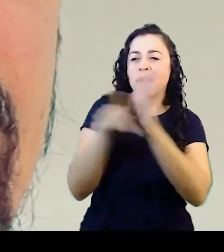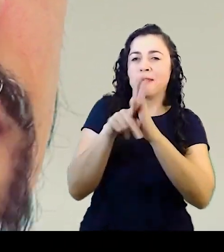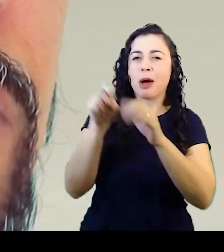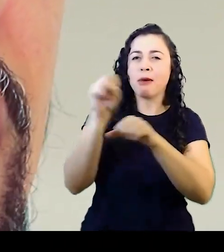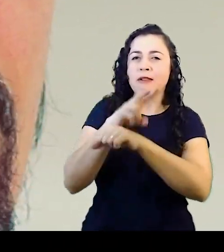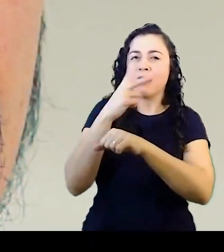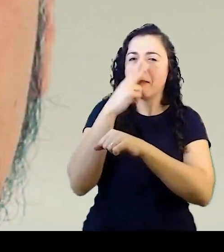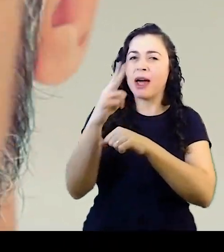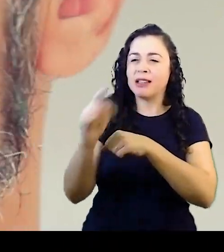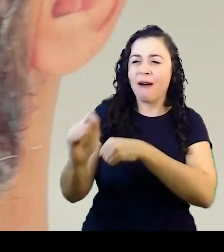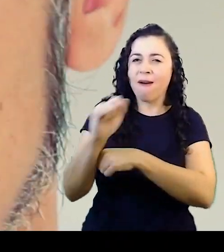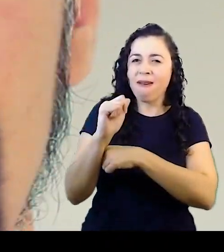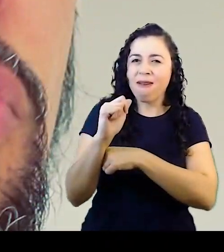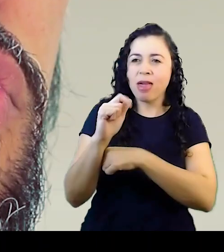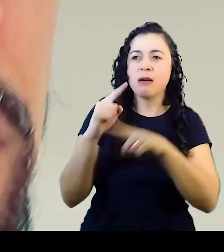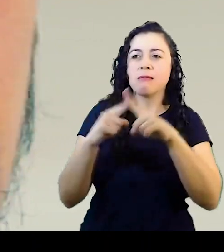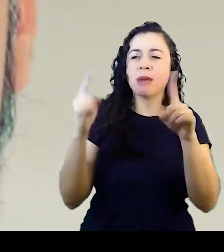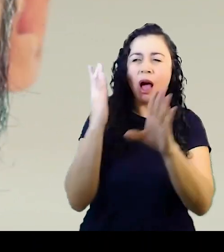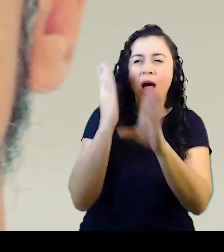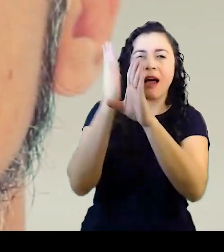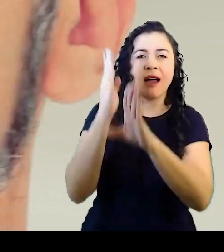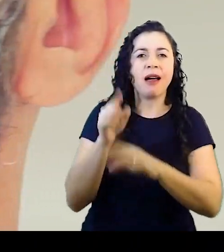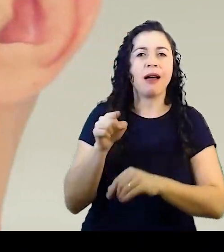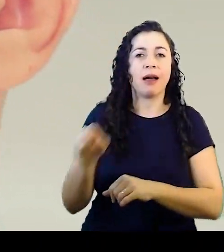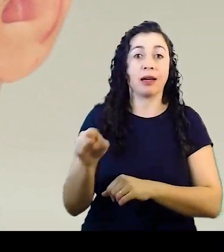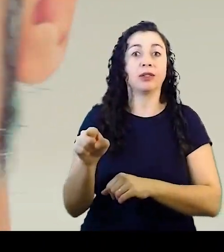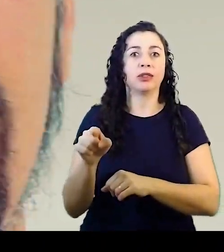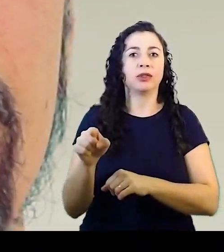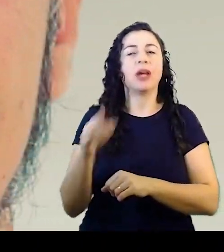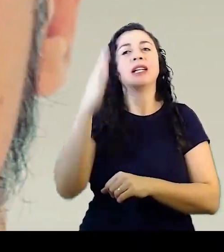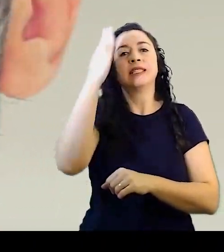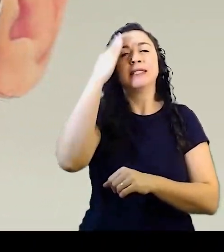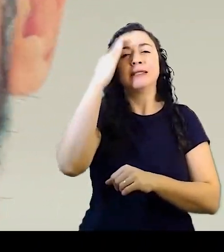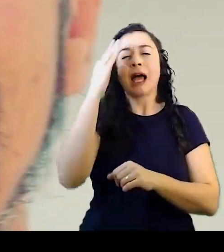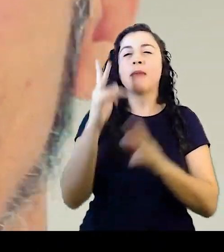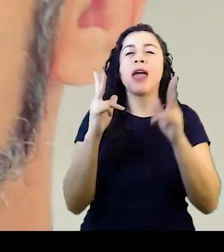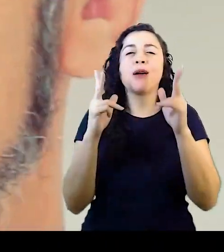is camouflaging, does not see the two columns, but sees that the writing is the same, the recipe is